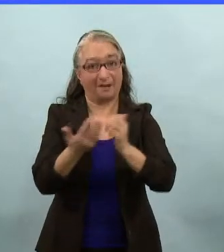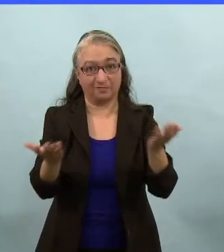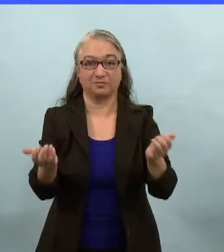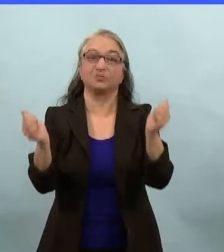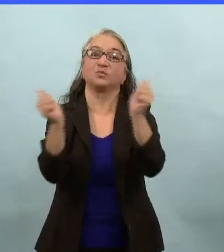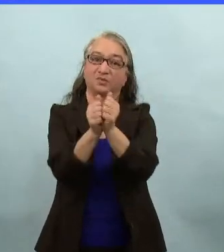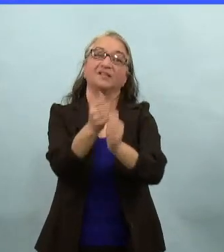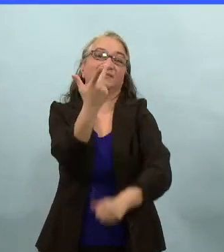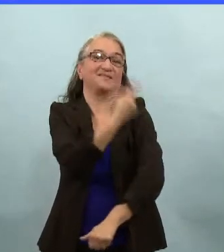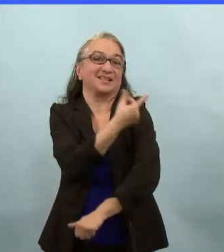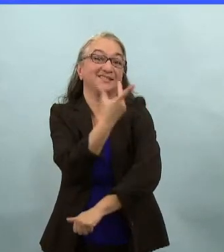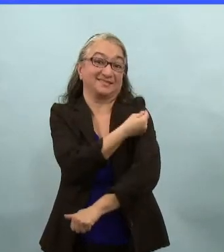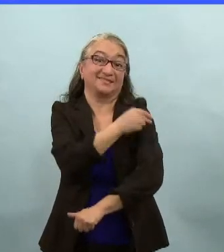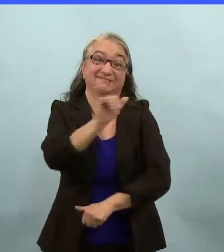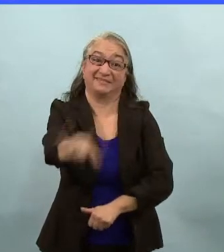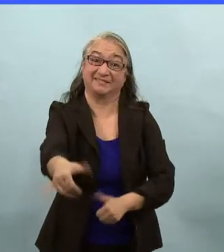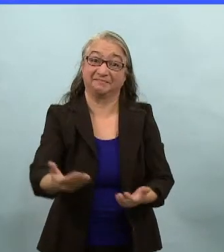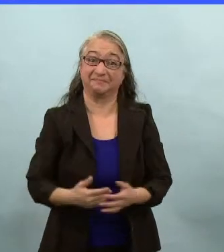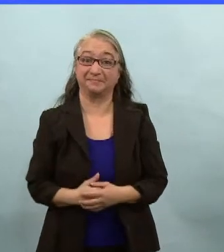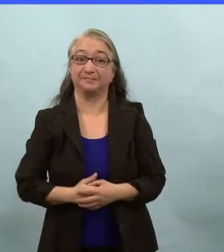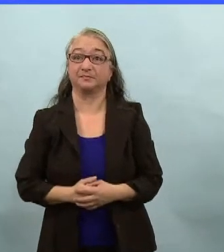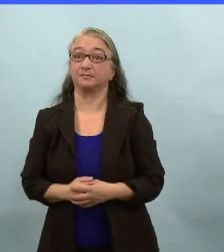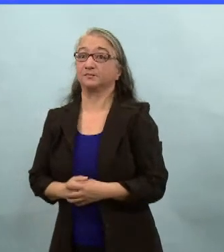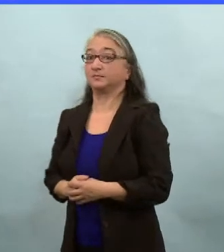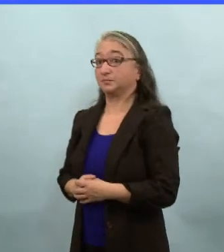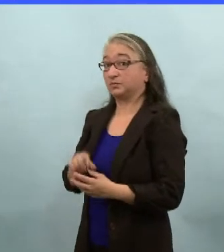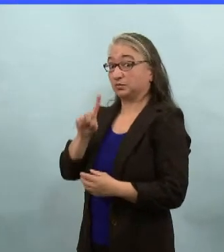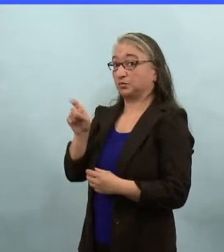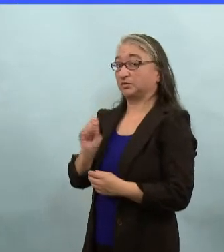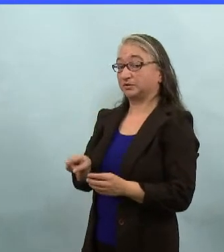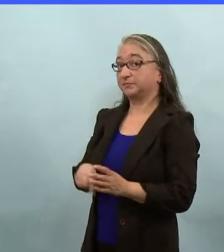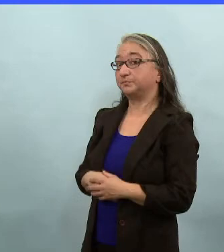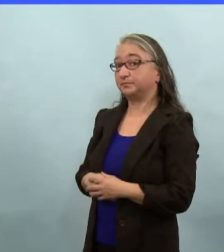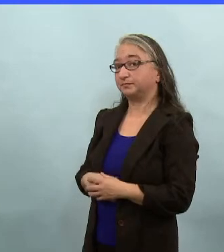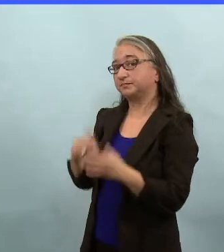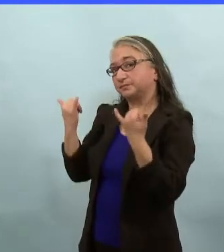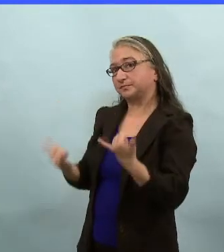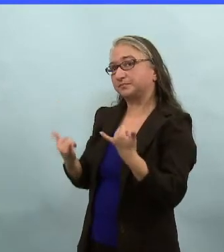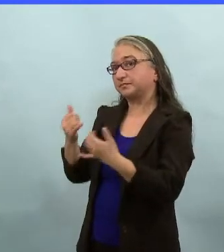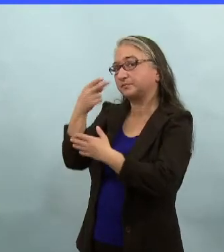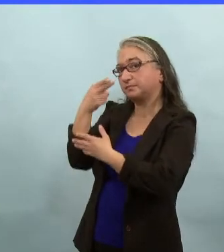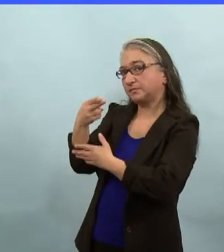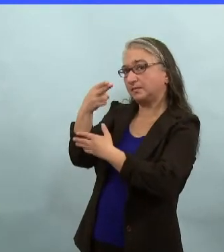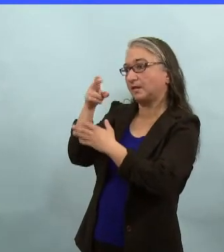what is happening at hsc we are hearing of patients waiting in er for hours because